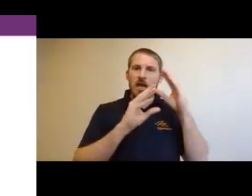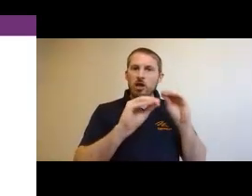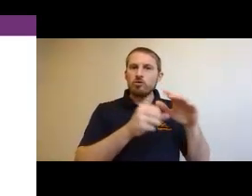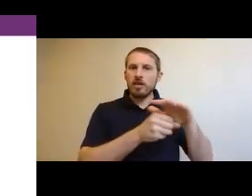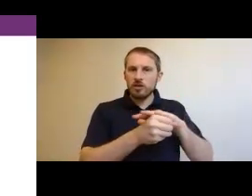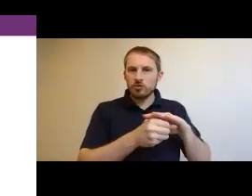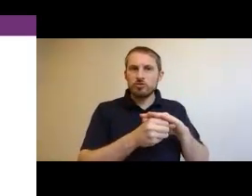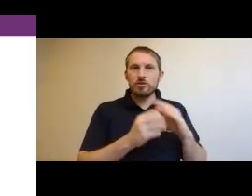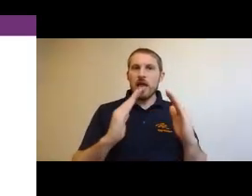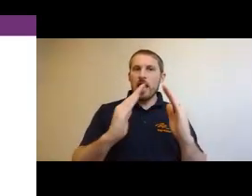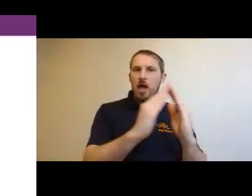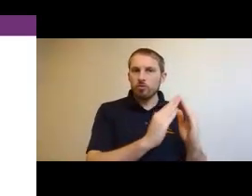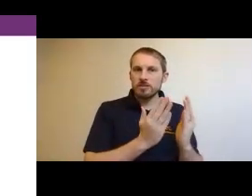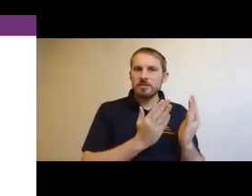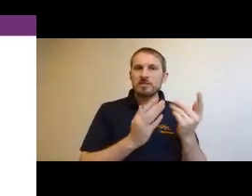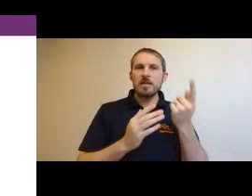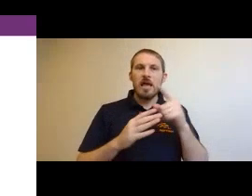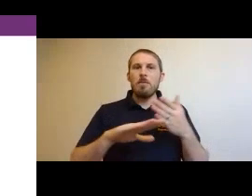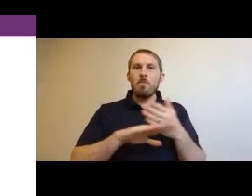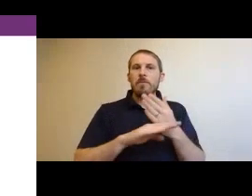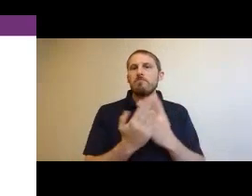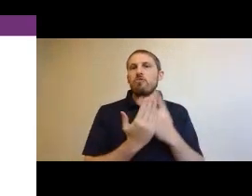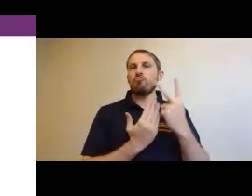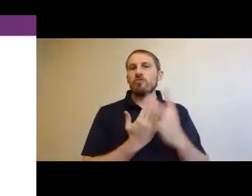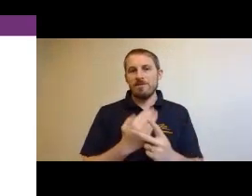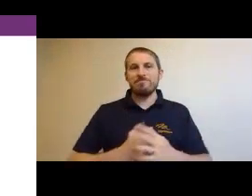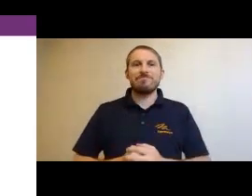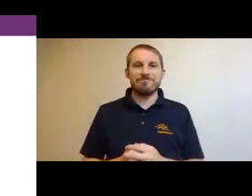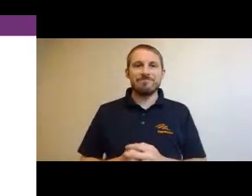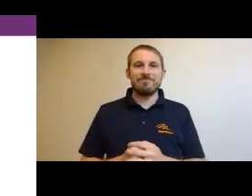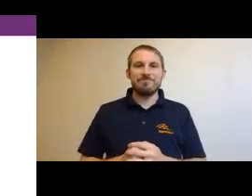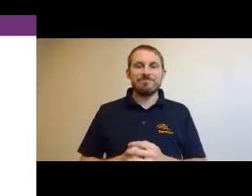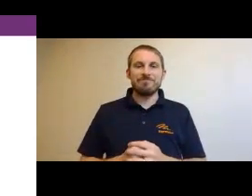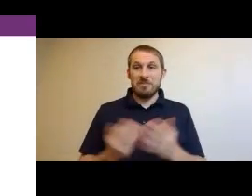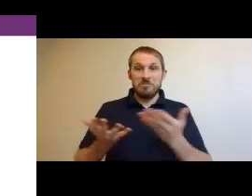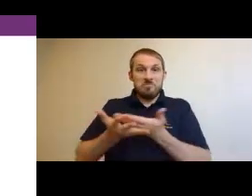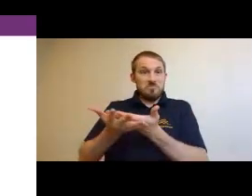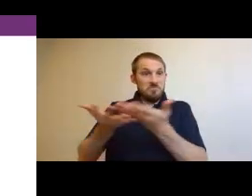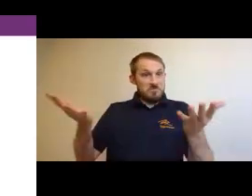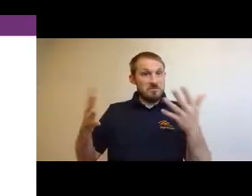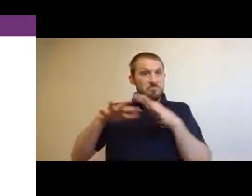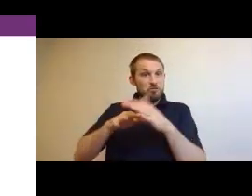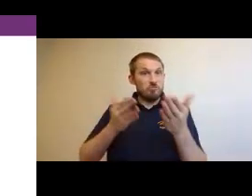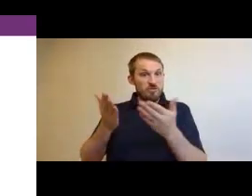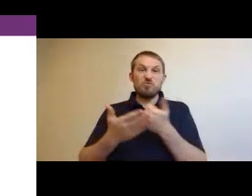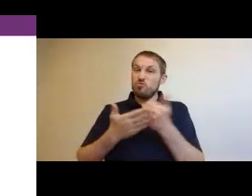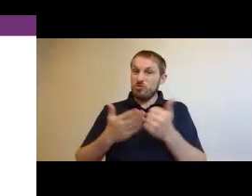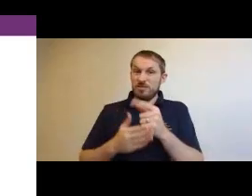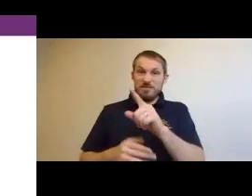housing or employment programs. These are often the first places people turn to when they